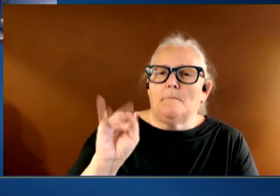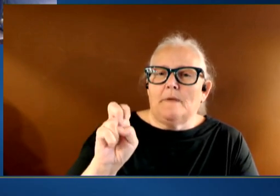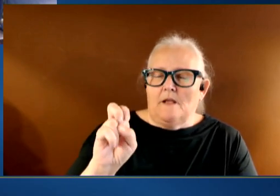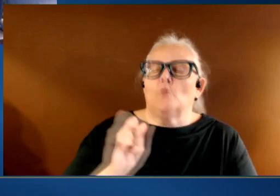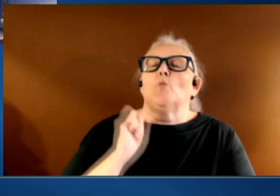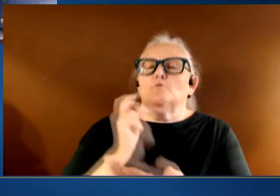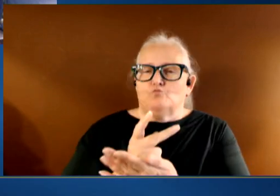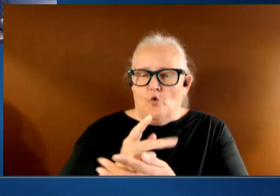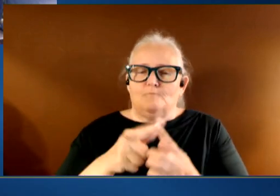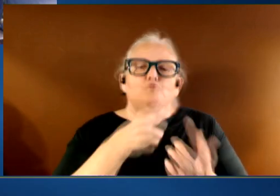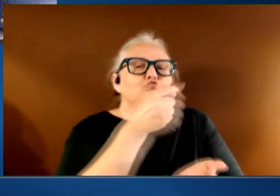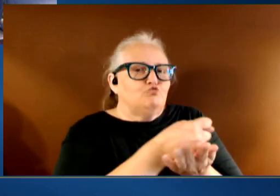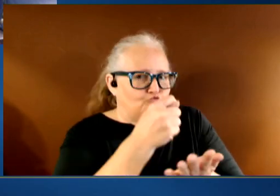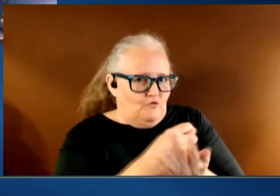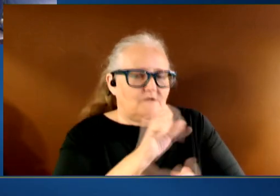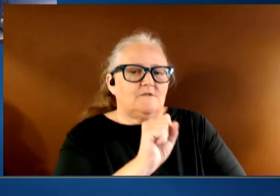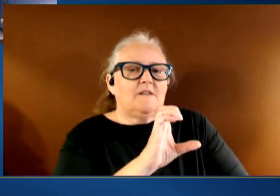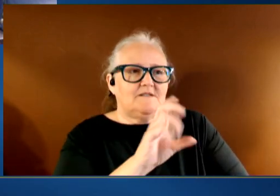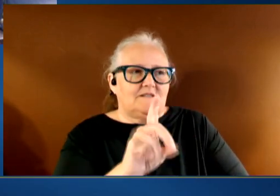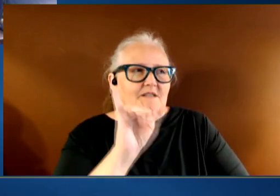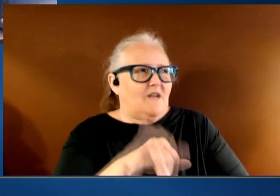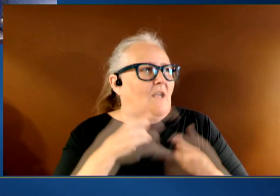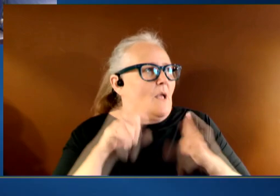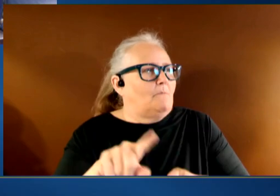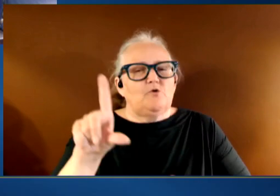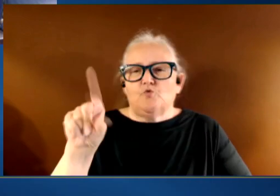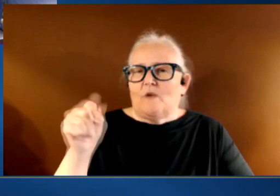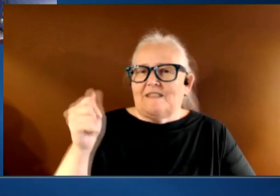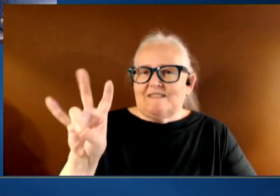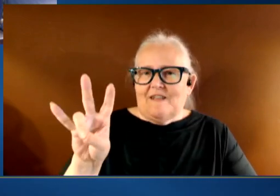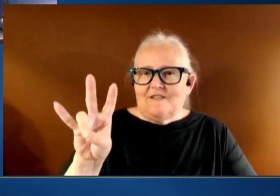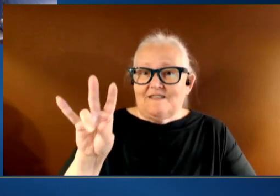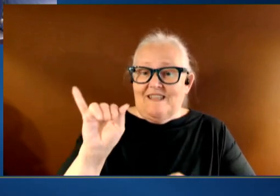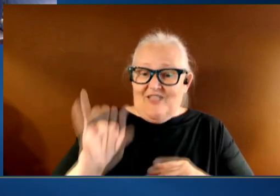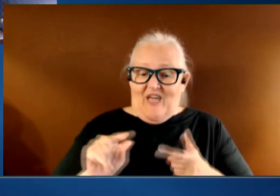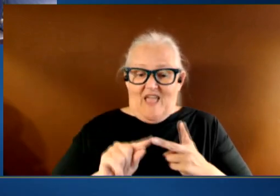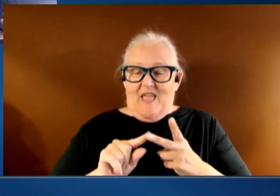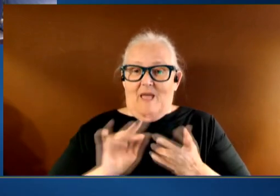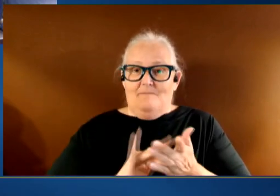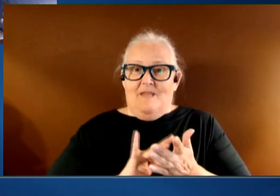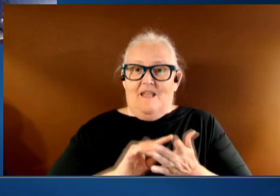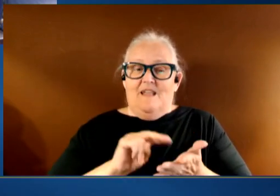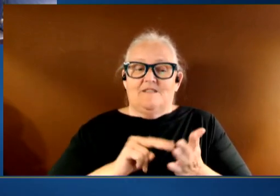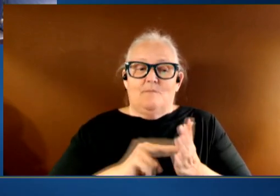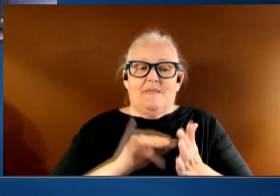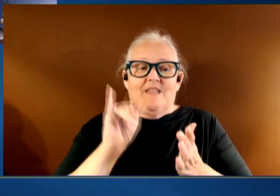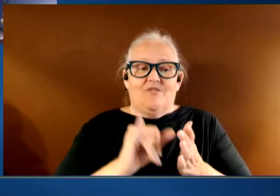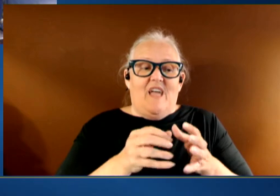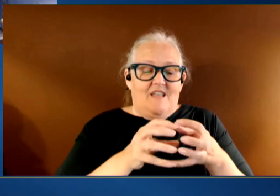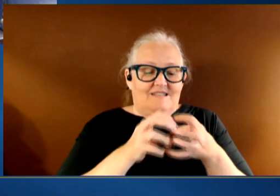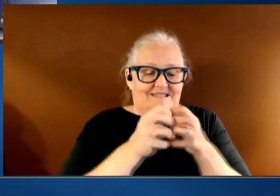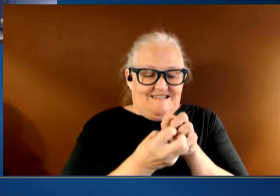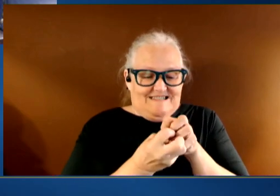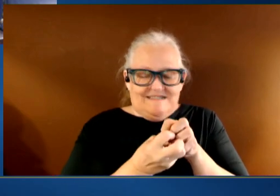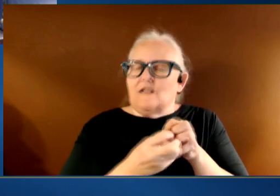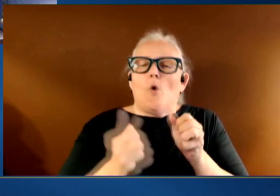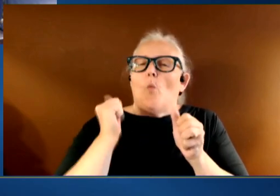in 2017. This drug causes sickle cells to be less adhesive or sticky. The drug demonstrated